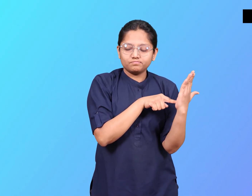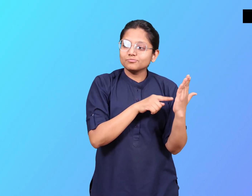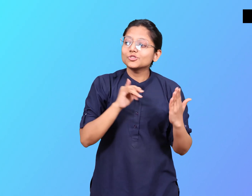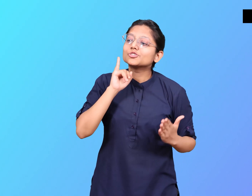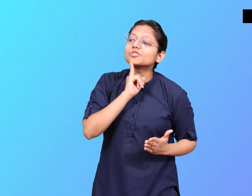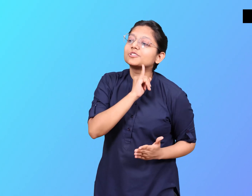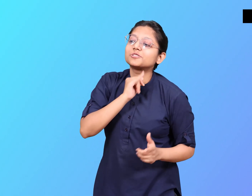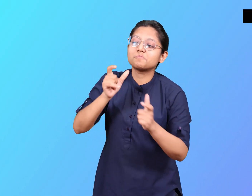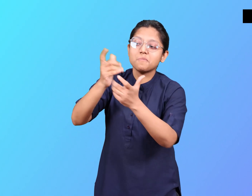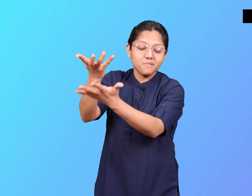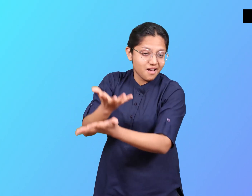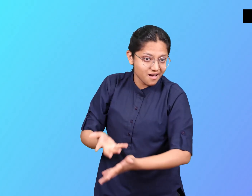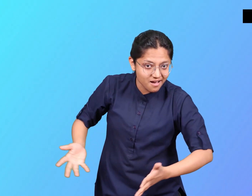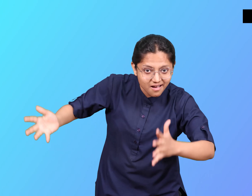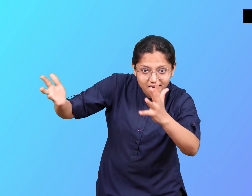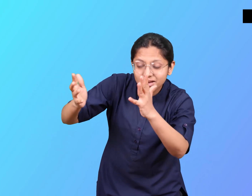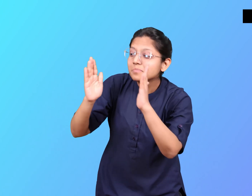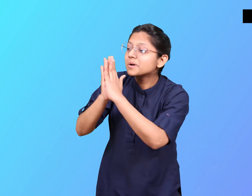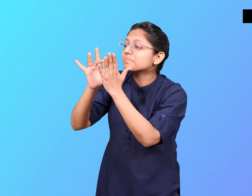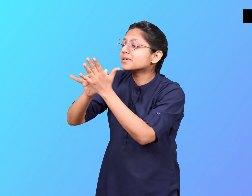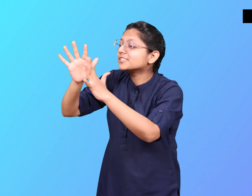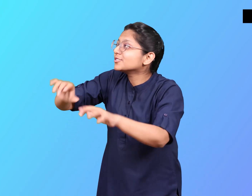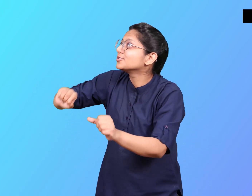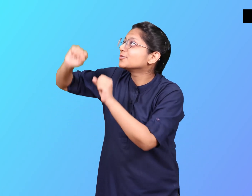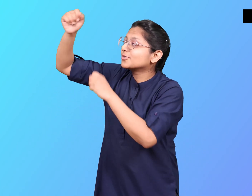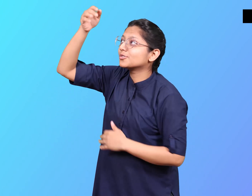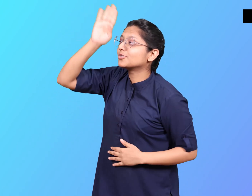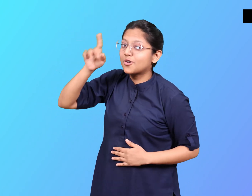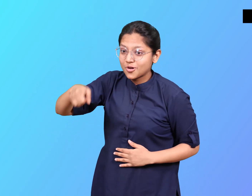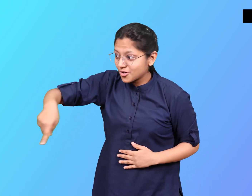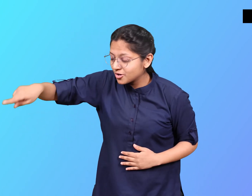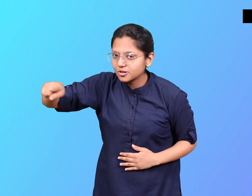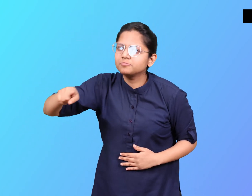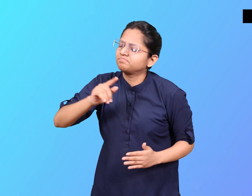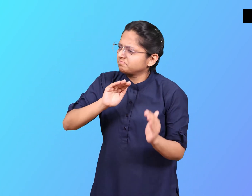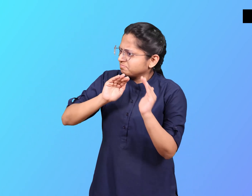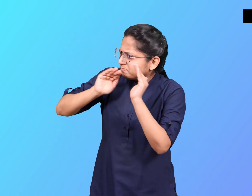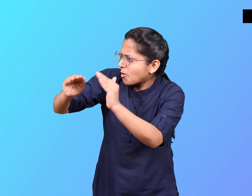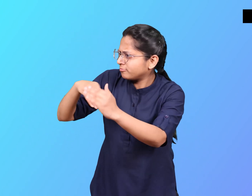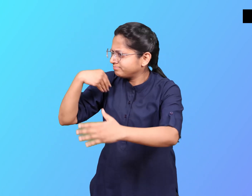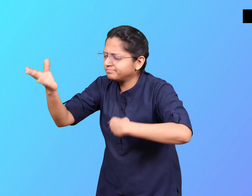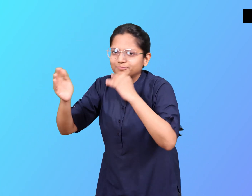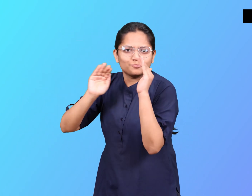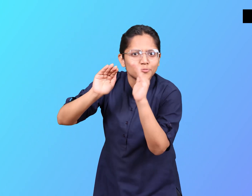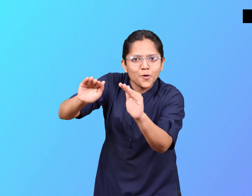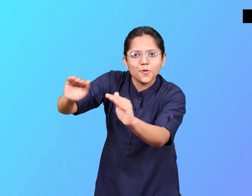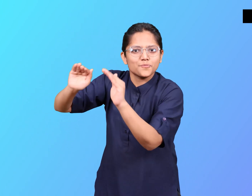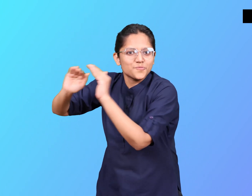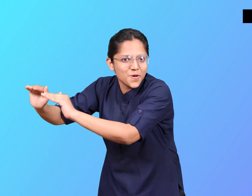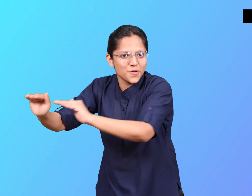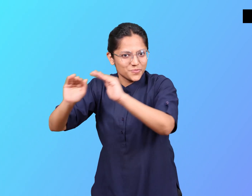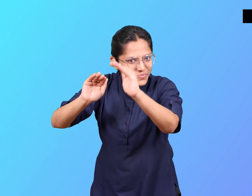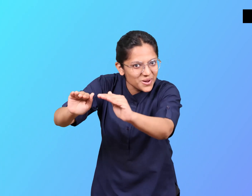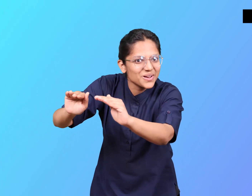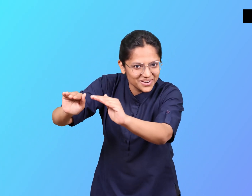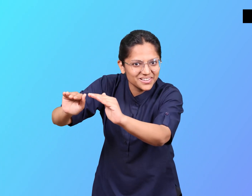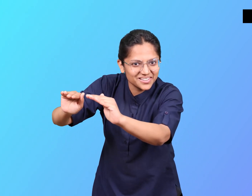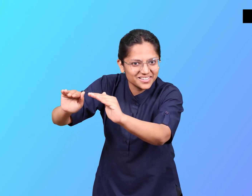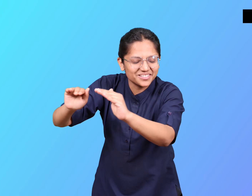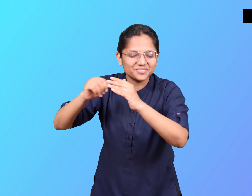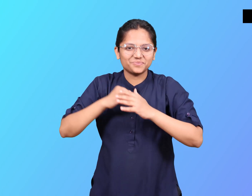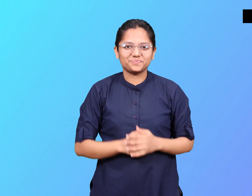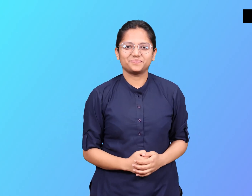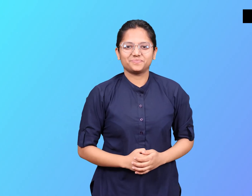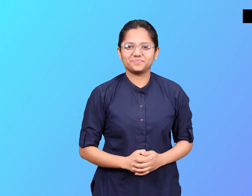Then the leaders gave their support to the Israelites and to the Temple.